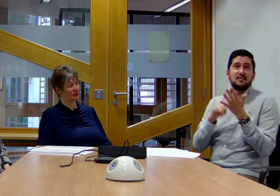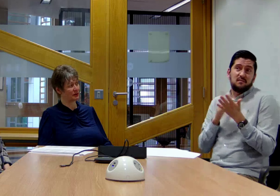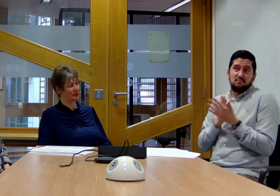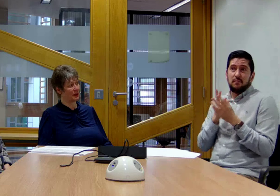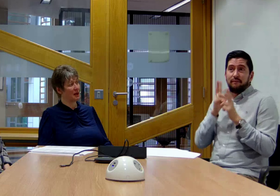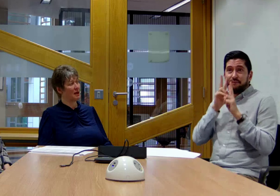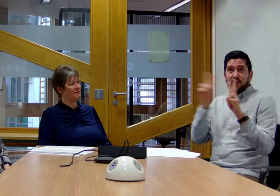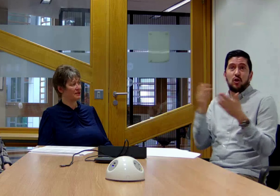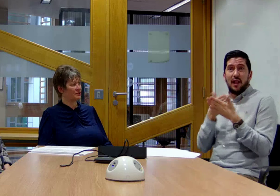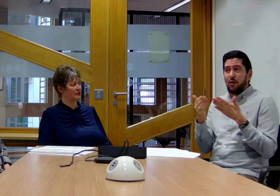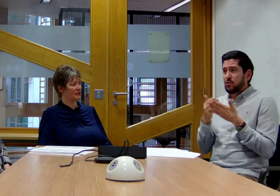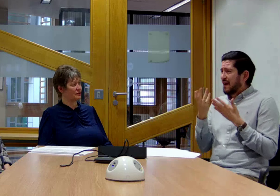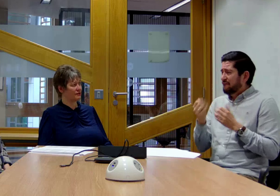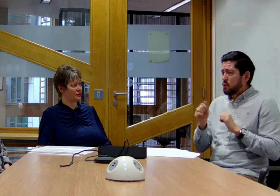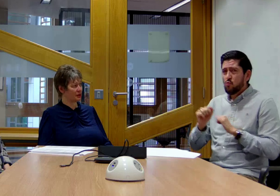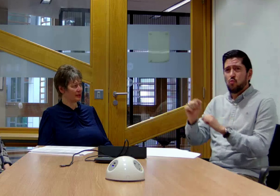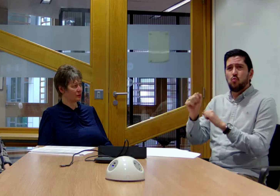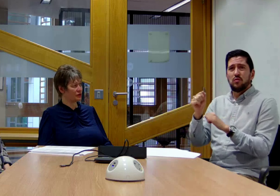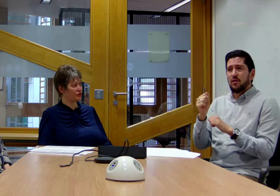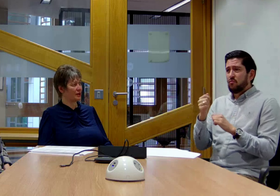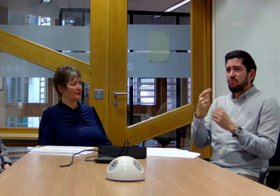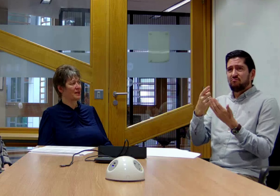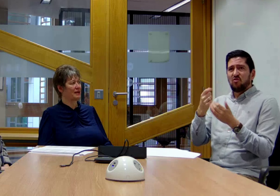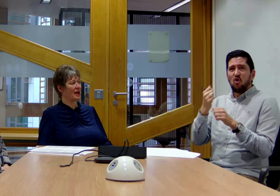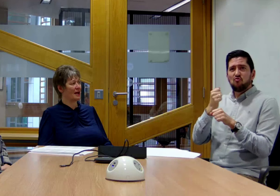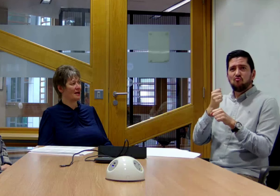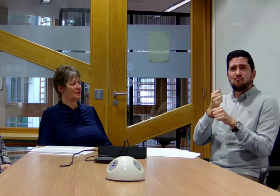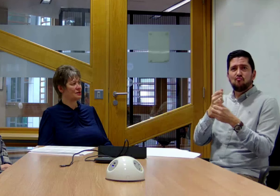languages are very difficult for deaf people to access.